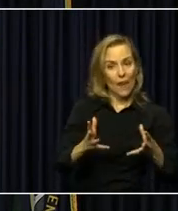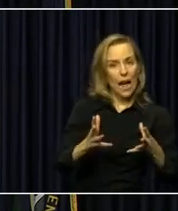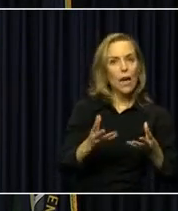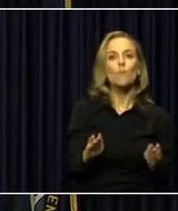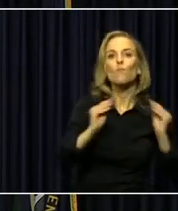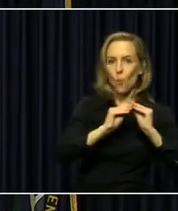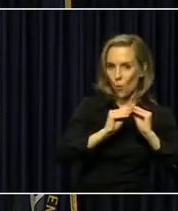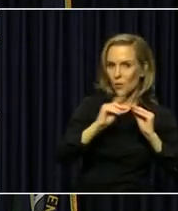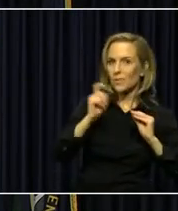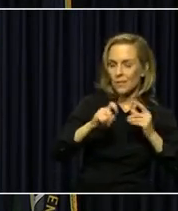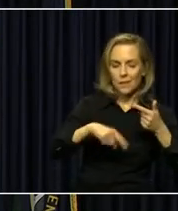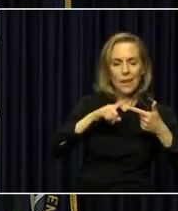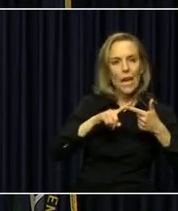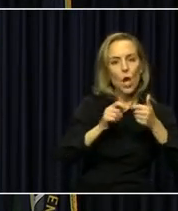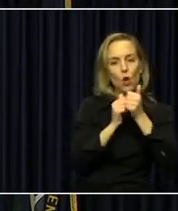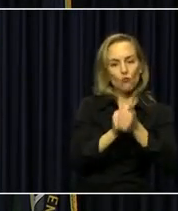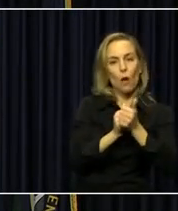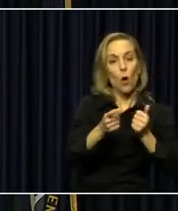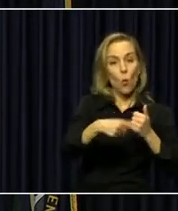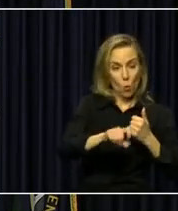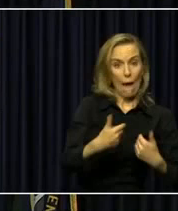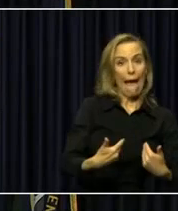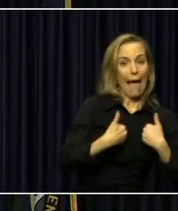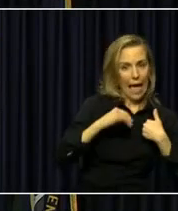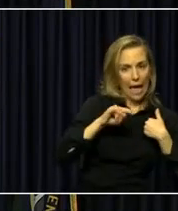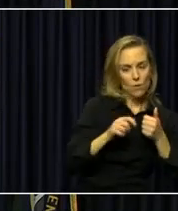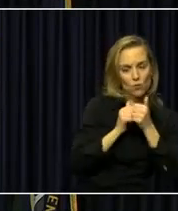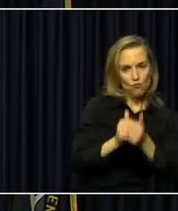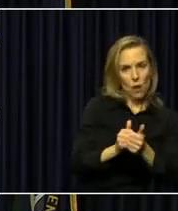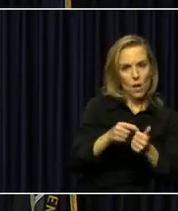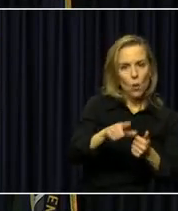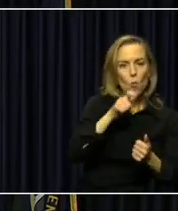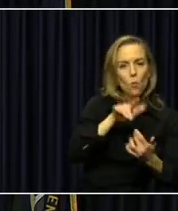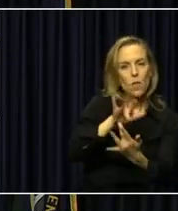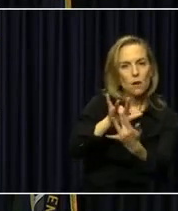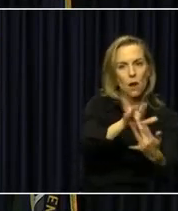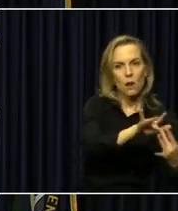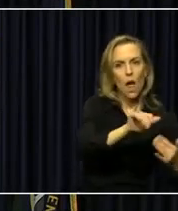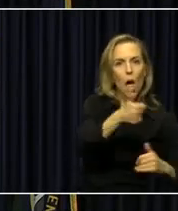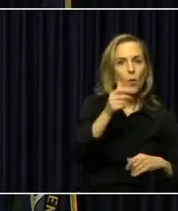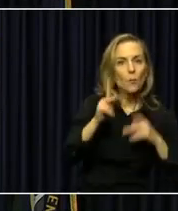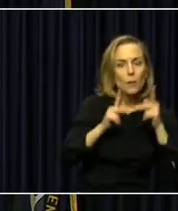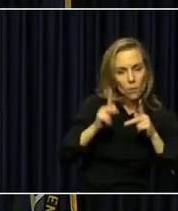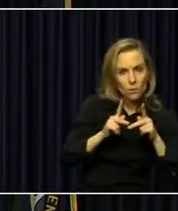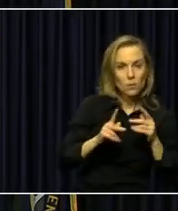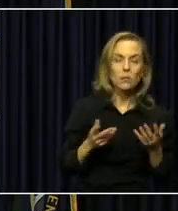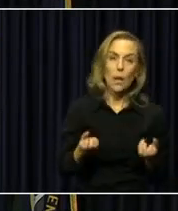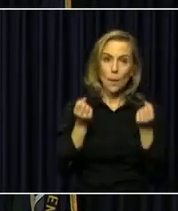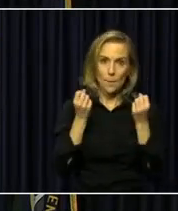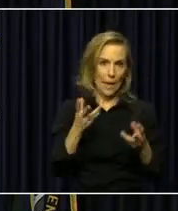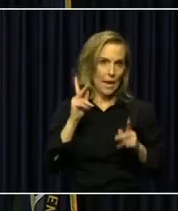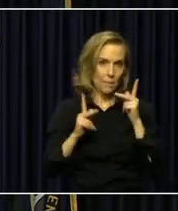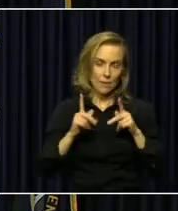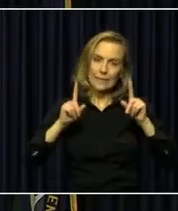DO WE HAVE TO DO A TEST. I WAS ON A CALL WITH OTHER GOVERNORS THIS WEEK, THAT'S IN